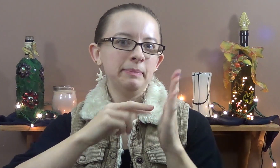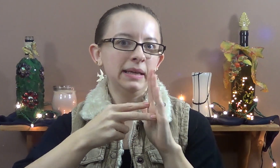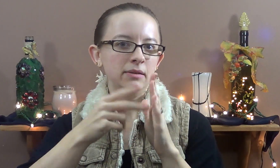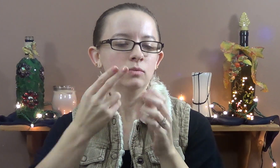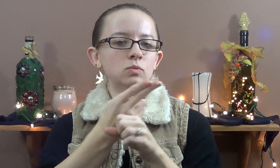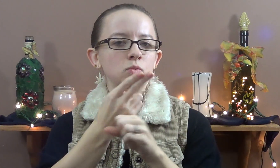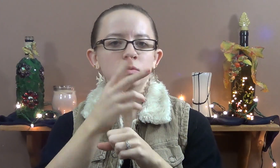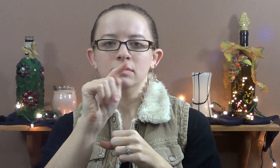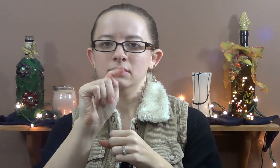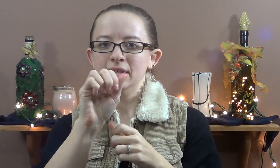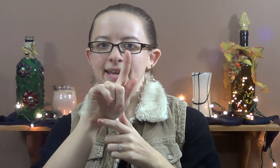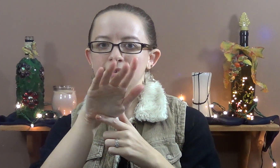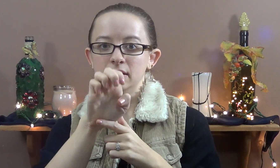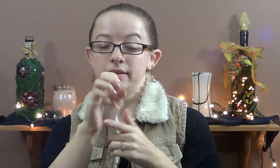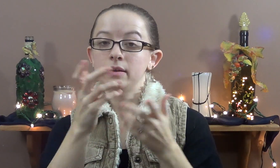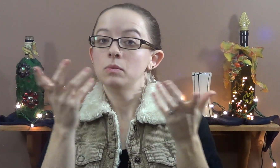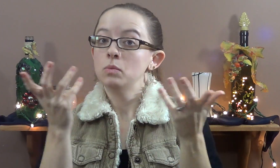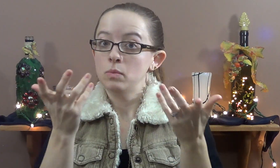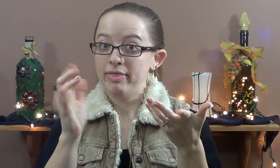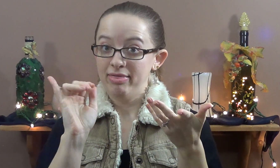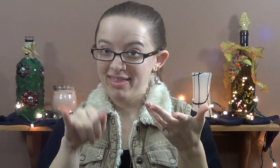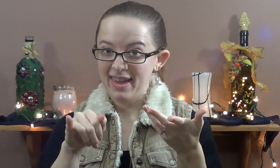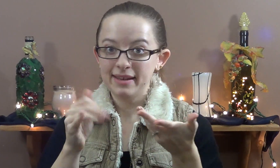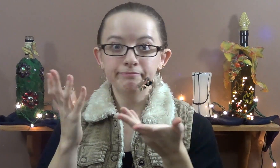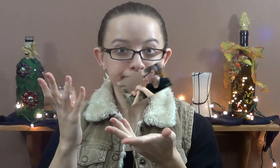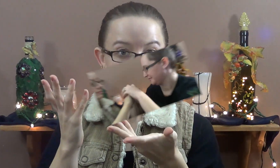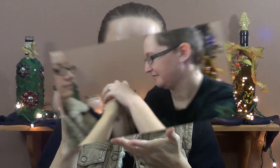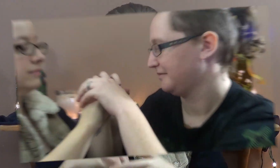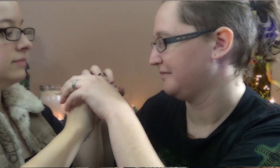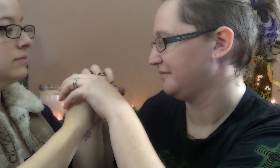Deaf family they might use something like tactile which is this.